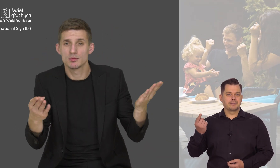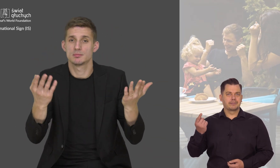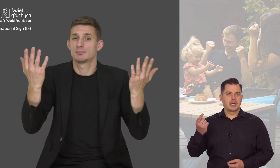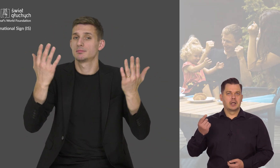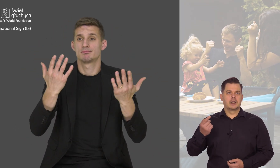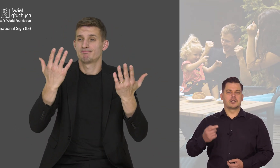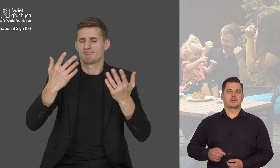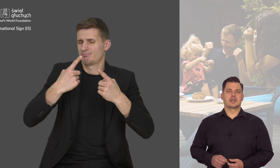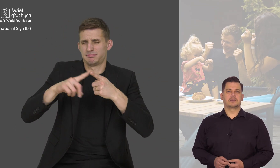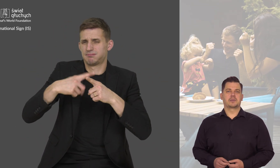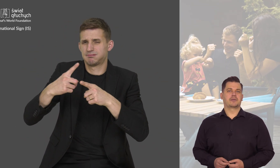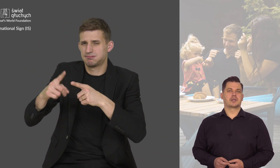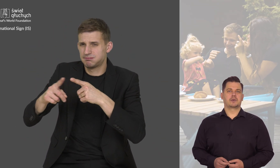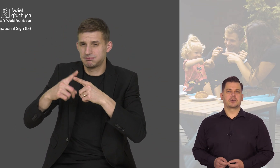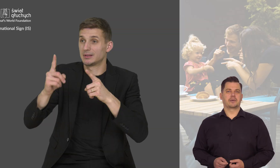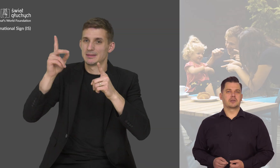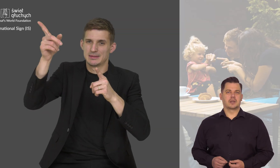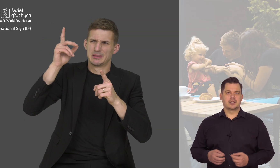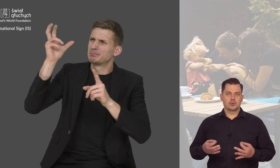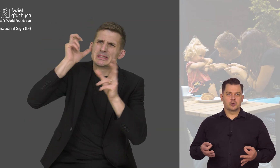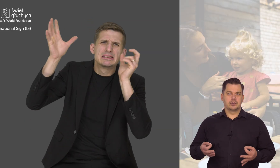Often, before professional services arrive,